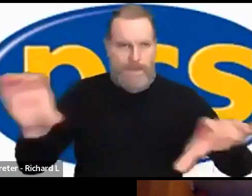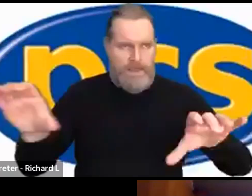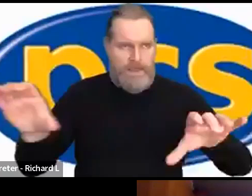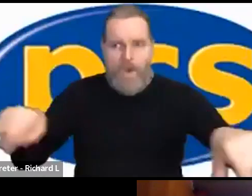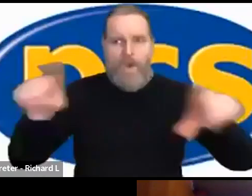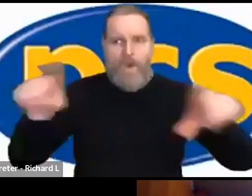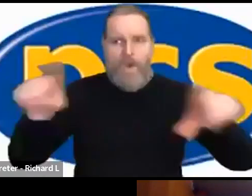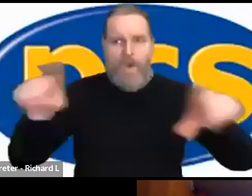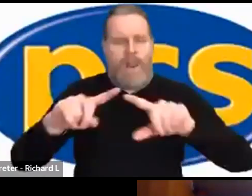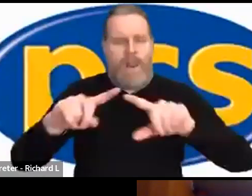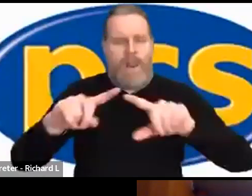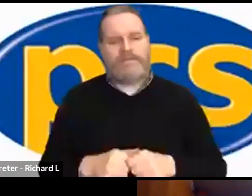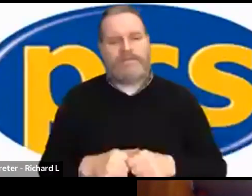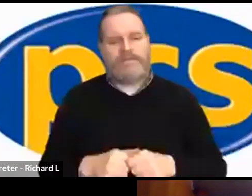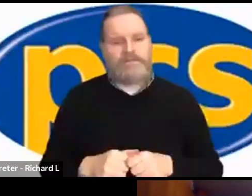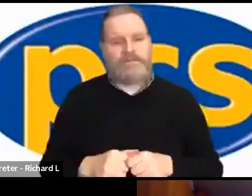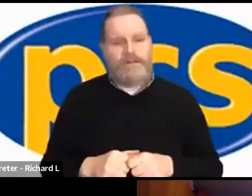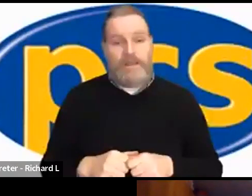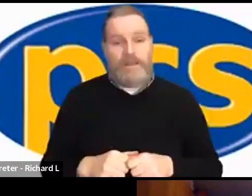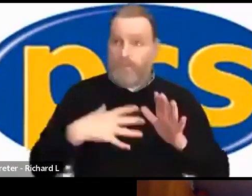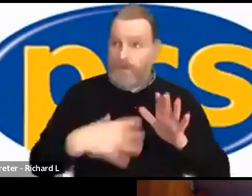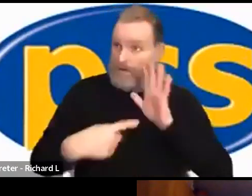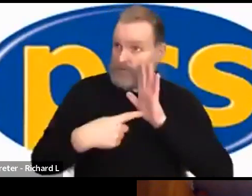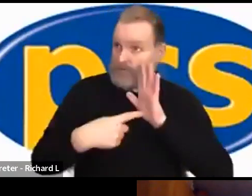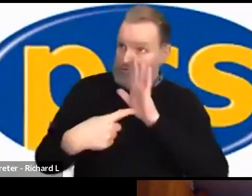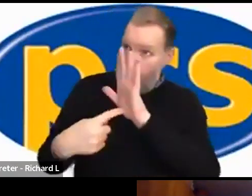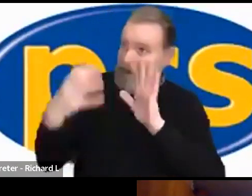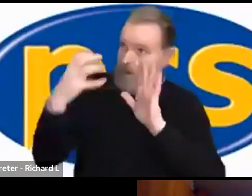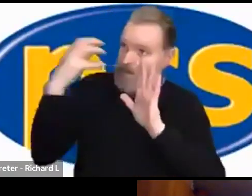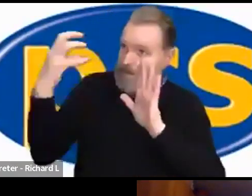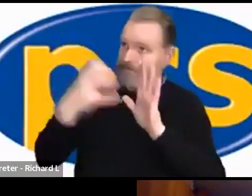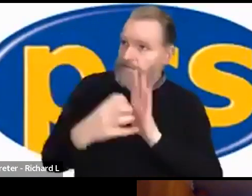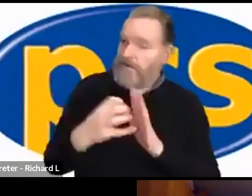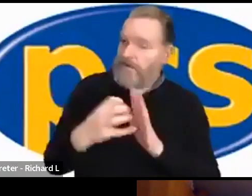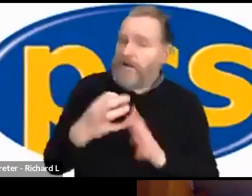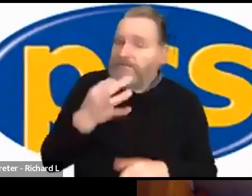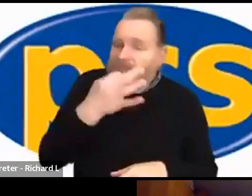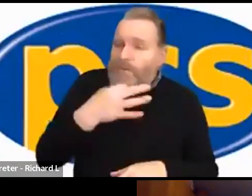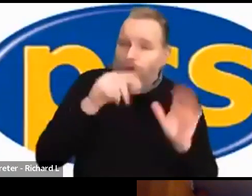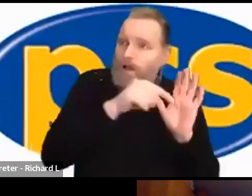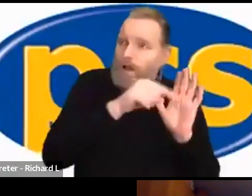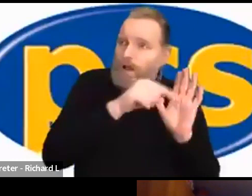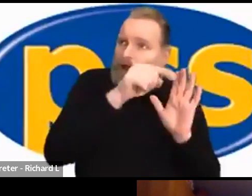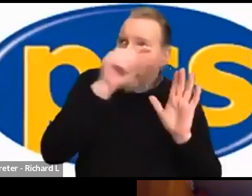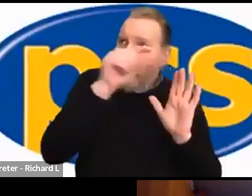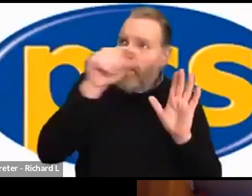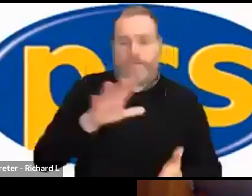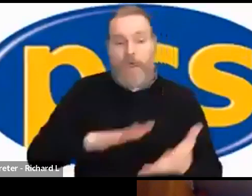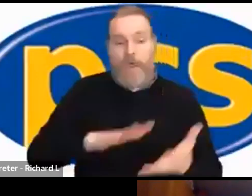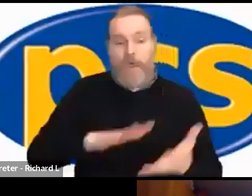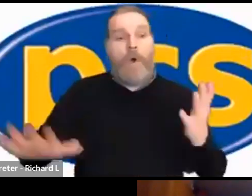people taking action people. Taking action is designed to show the government it's not just small numbers, numbers in key numbers in key areas that are building pressure.